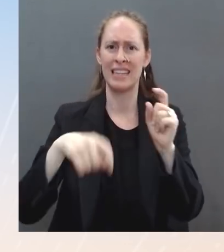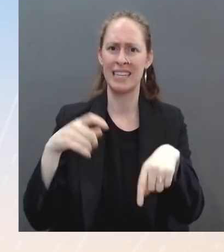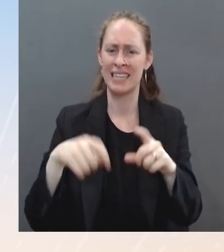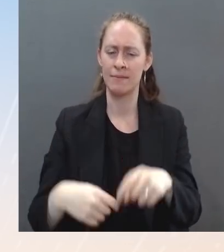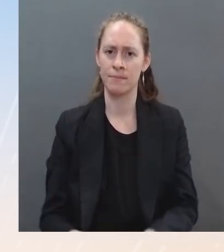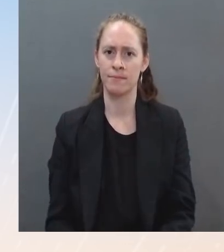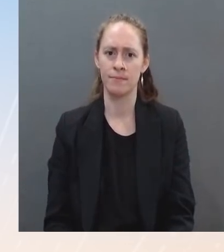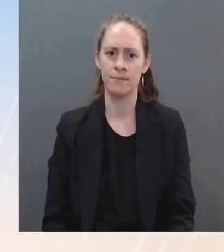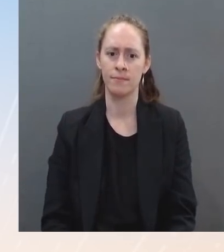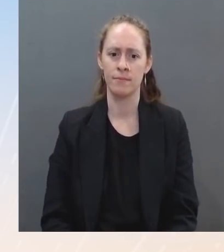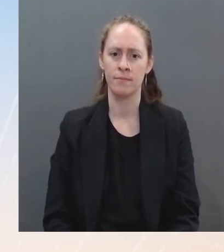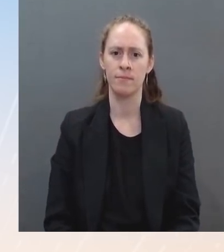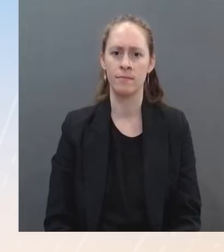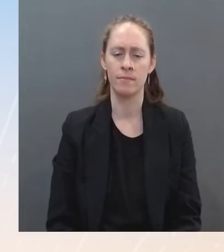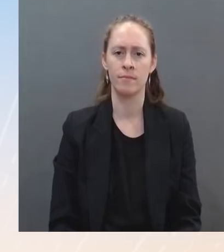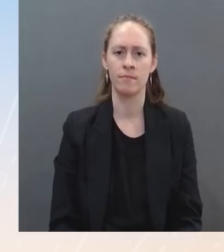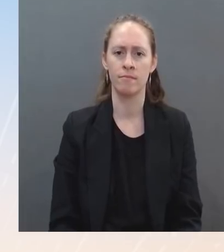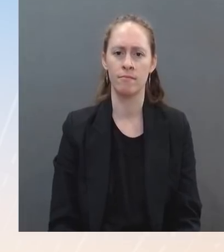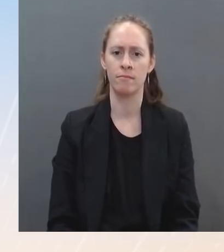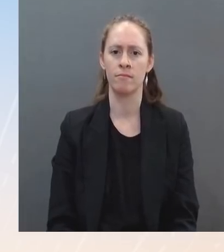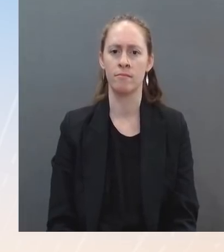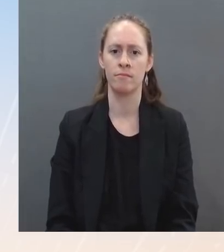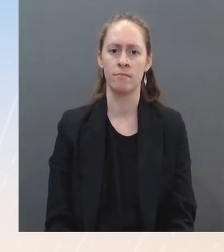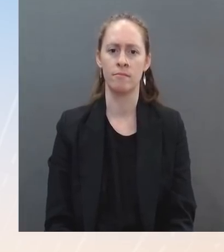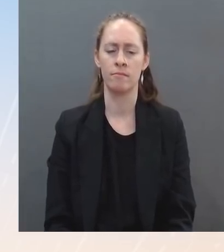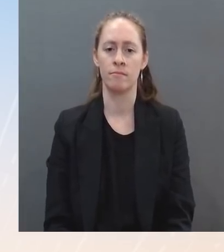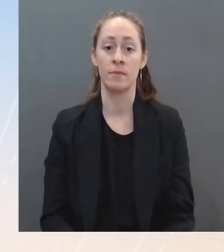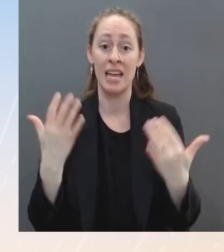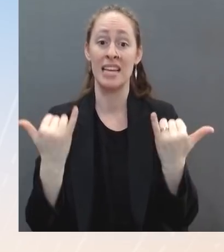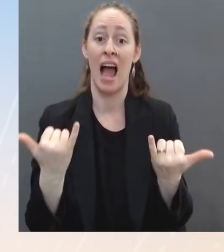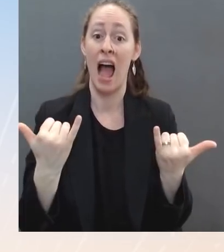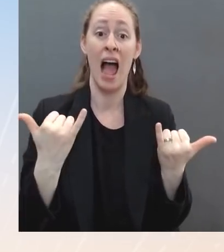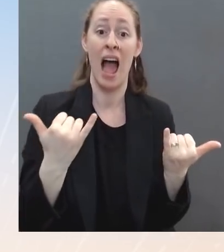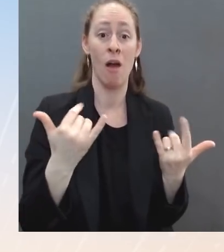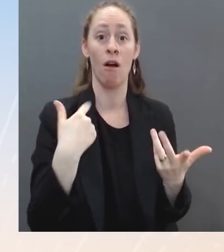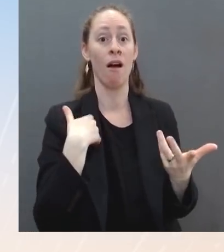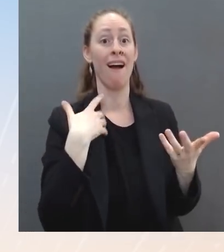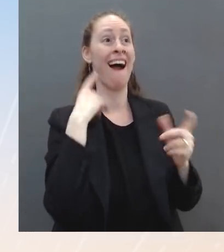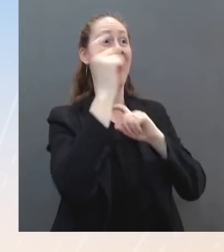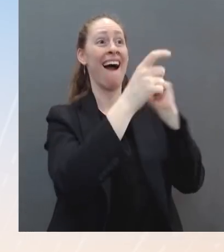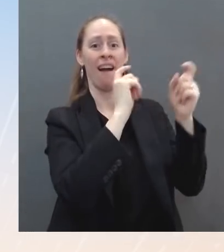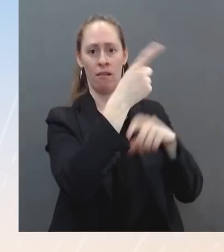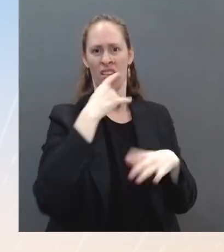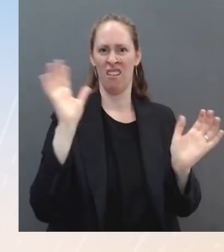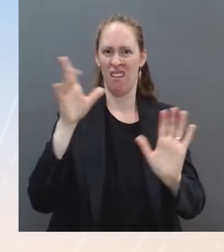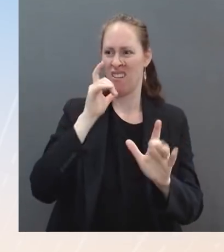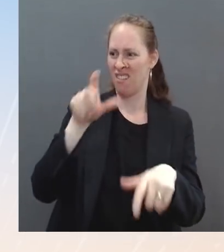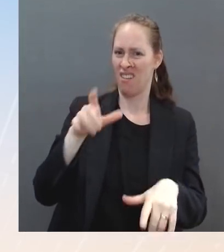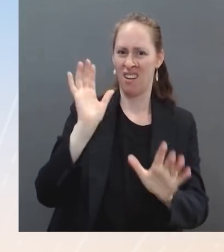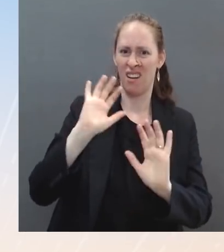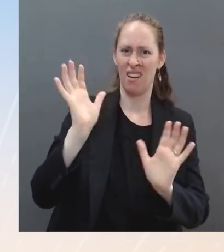because they don't have the infrastructure in place to take our lifesaving vaccines. Funding will obviously help solve this issue.